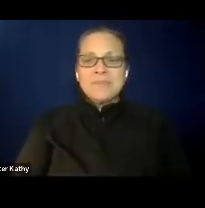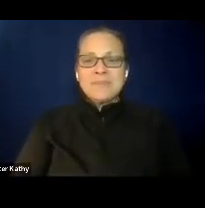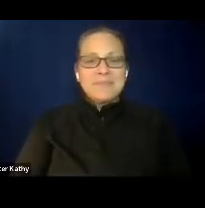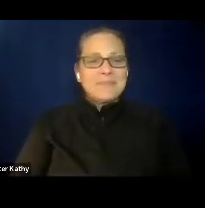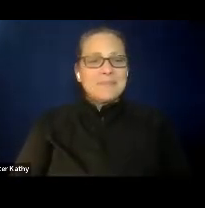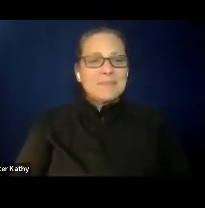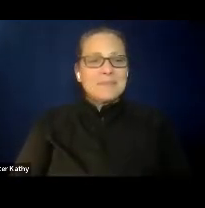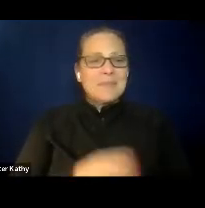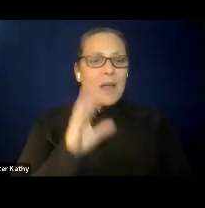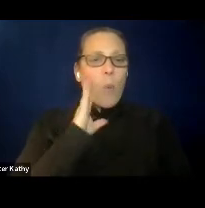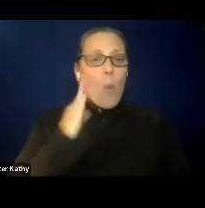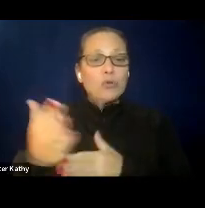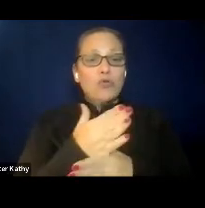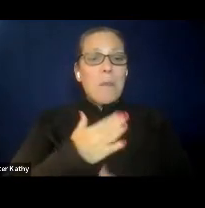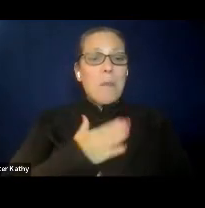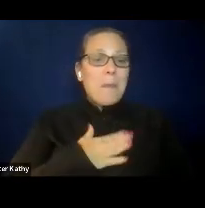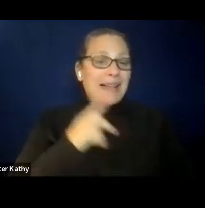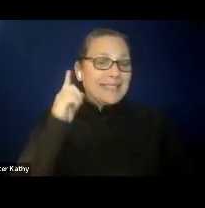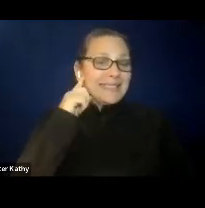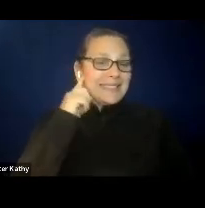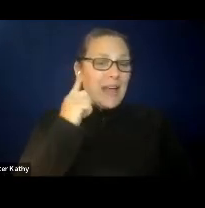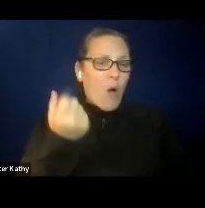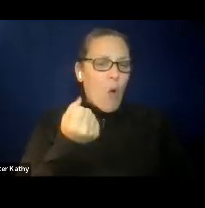which I'm sure many of us have seen. I will just make sure that I can share